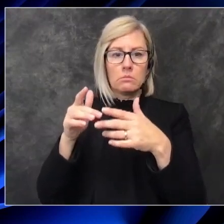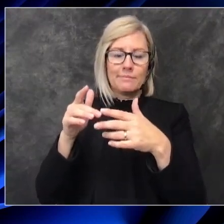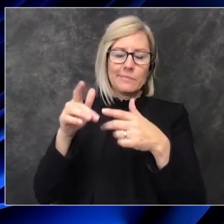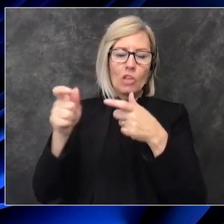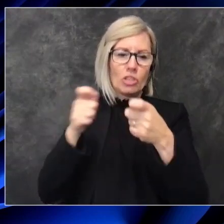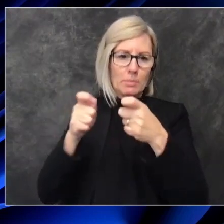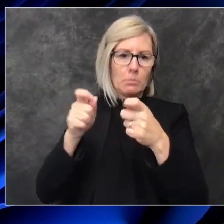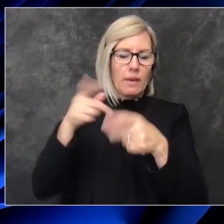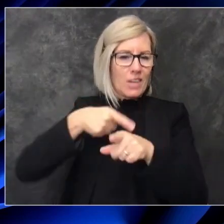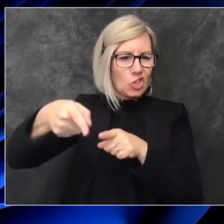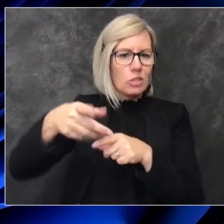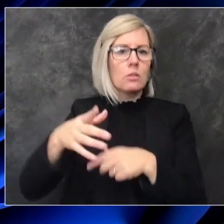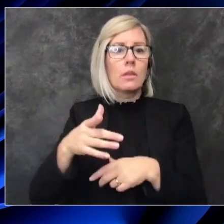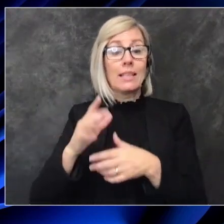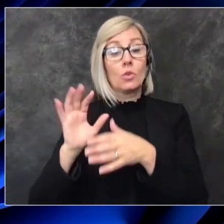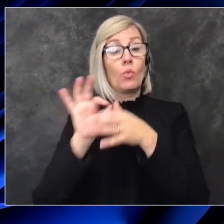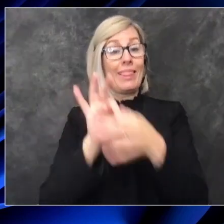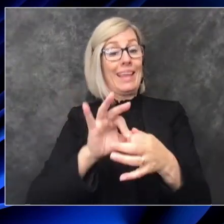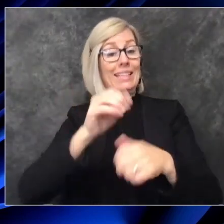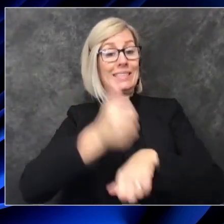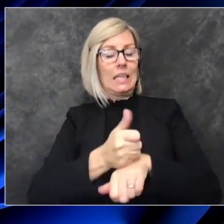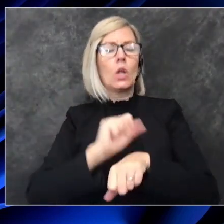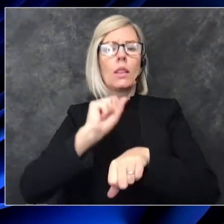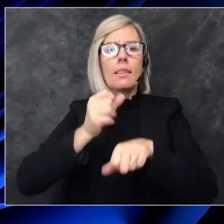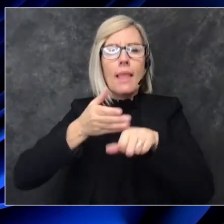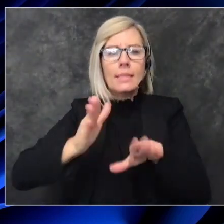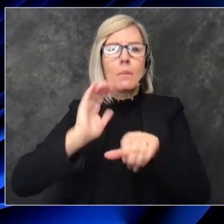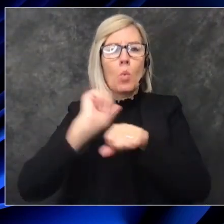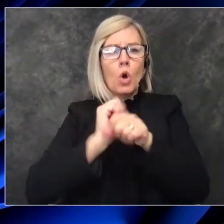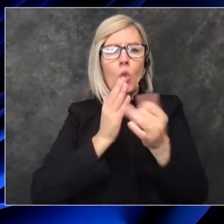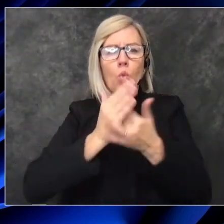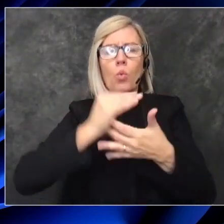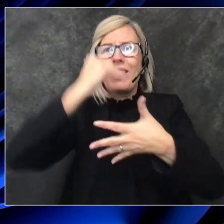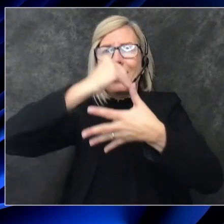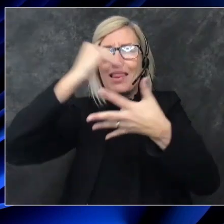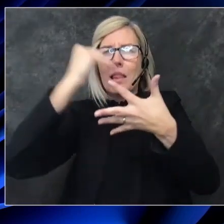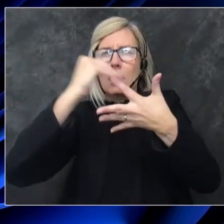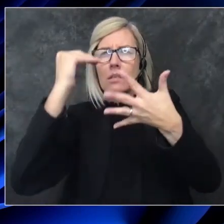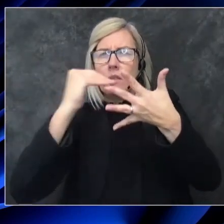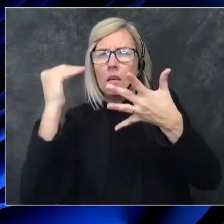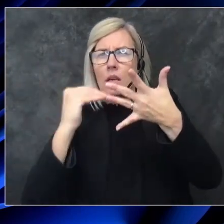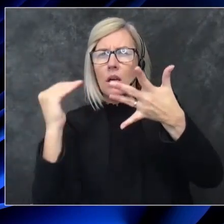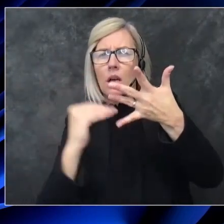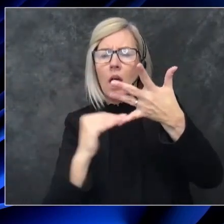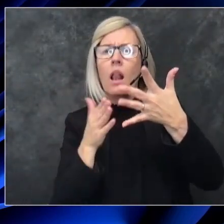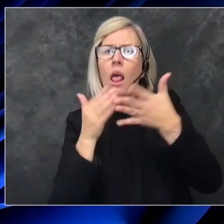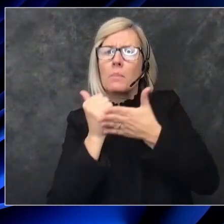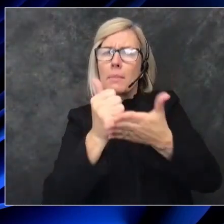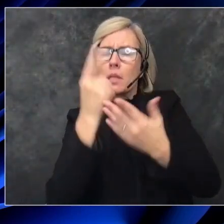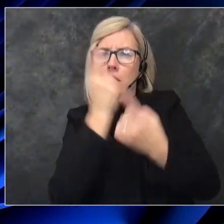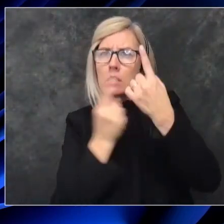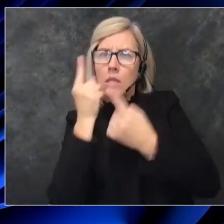settings allows them to kind of work through a list and consider every related option. This is going to have a massive impact out there, so yeah,